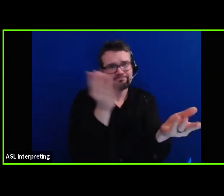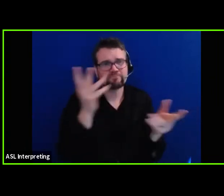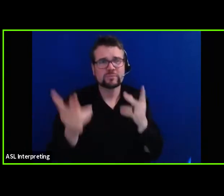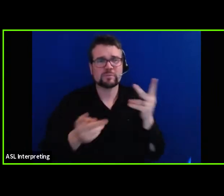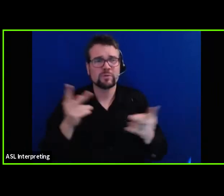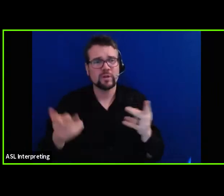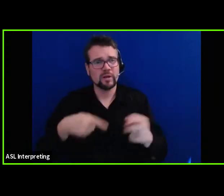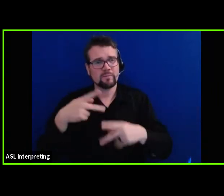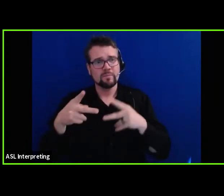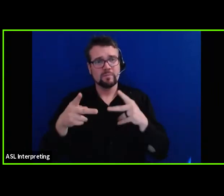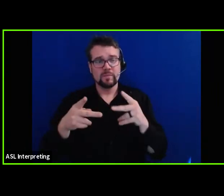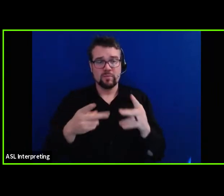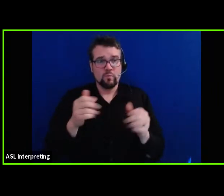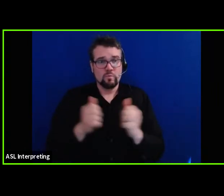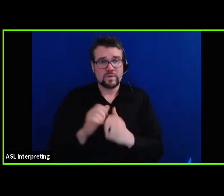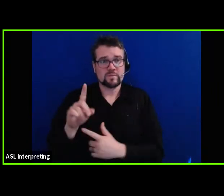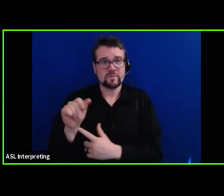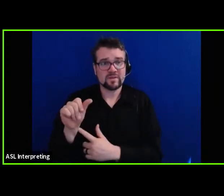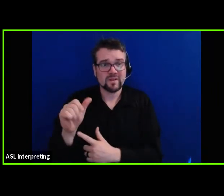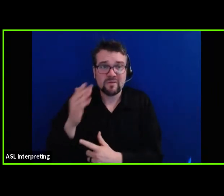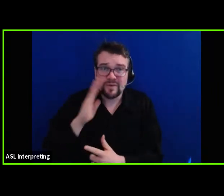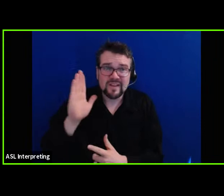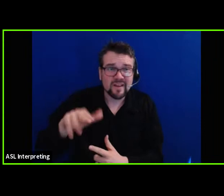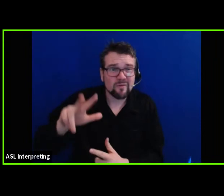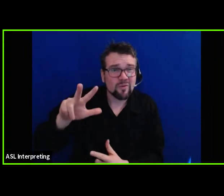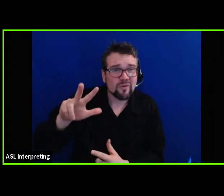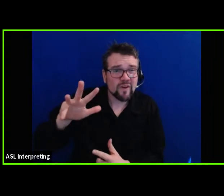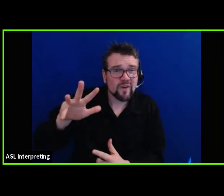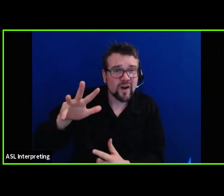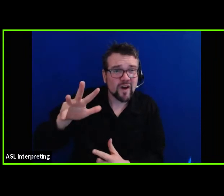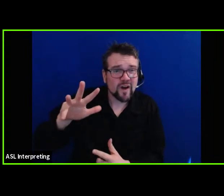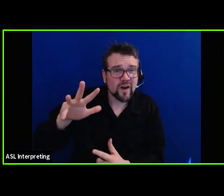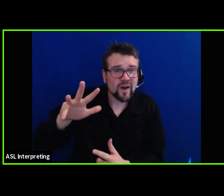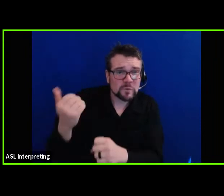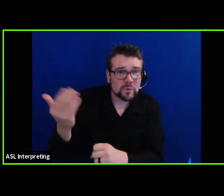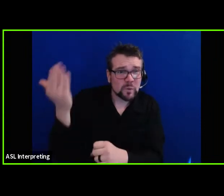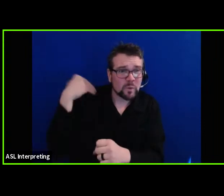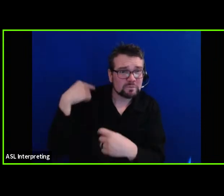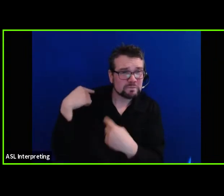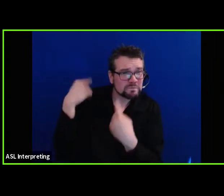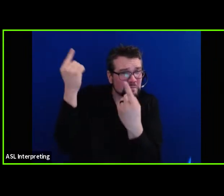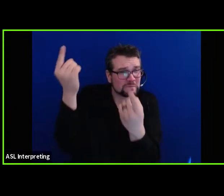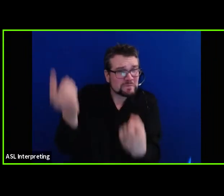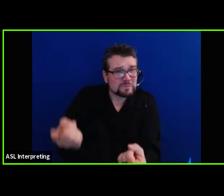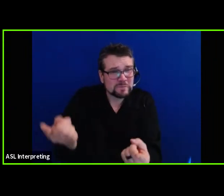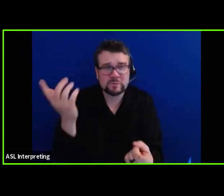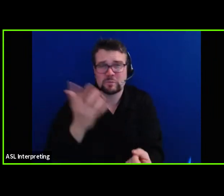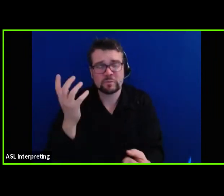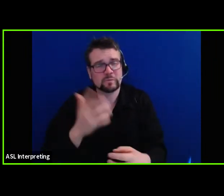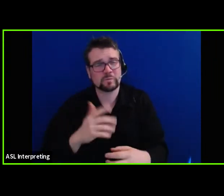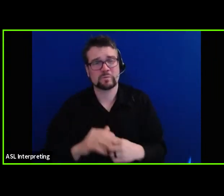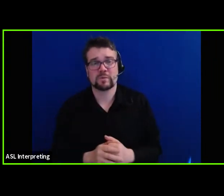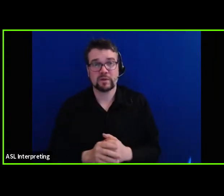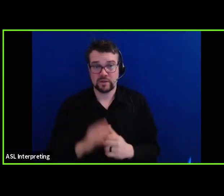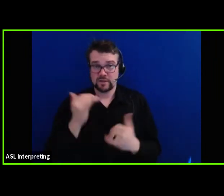BEEN OVER 35 YEARS SINCE RICK INITIALLY SET OUT ON THAT JOURNEY. NOW, FOR OVER THREE DECADES, RHF